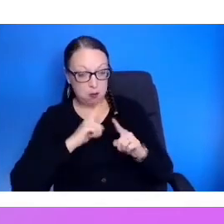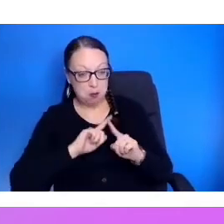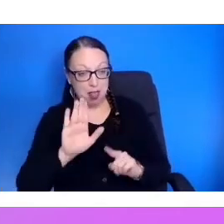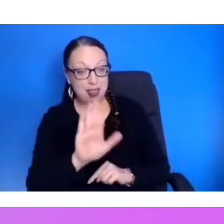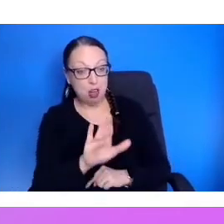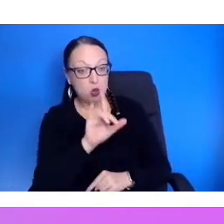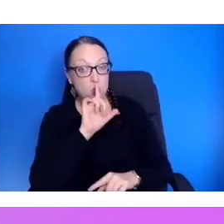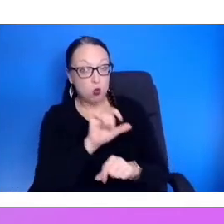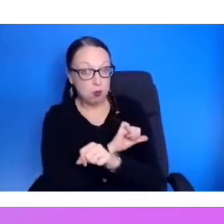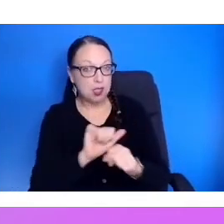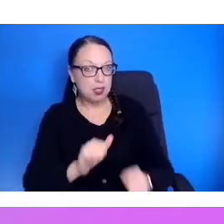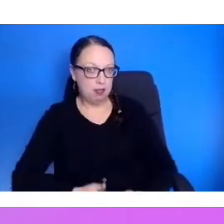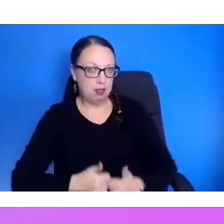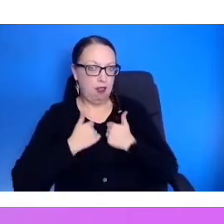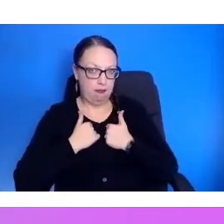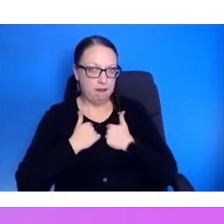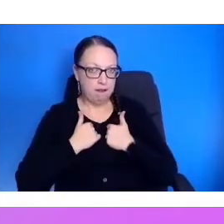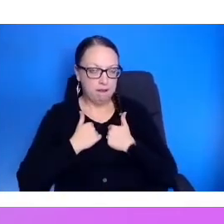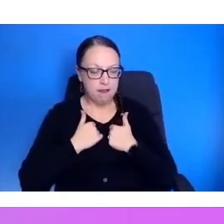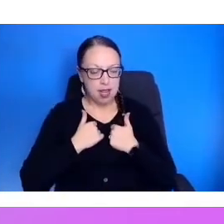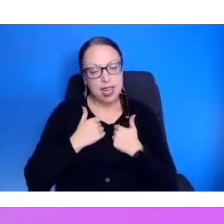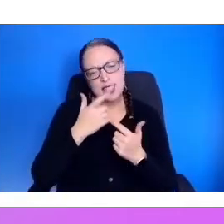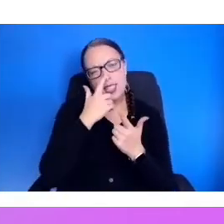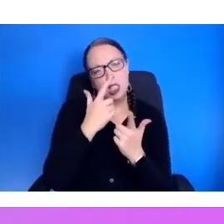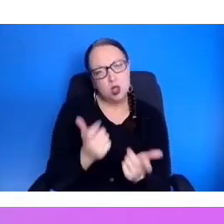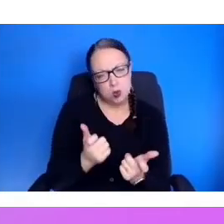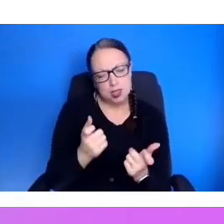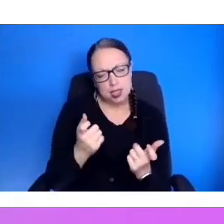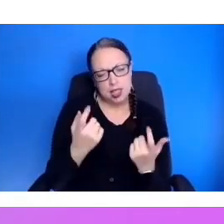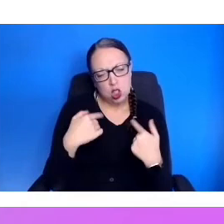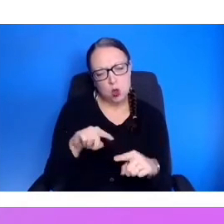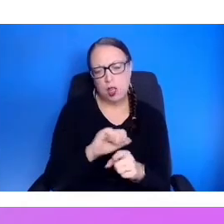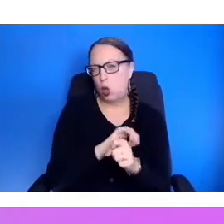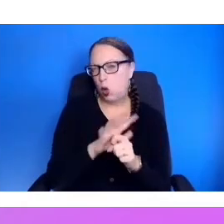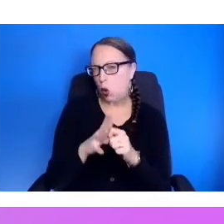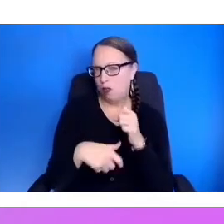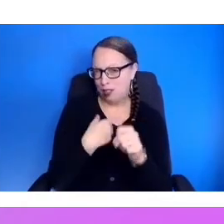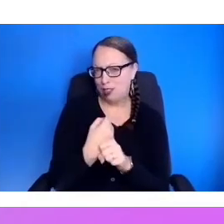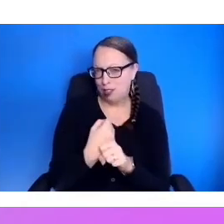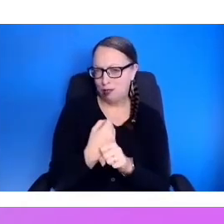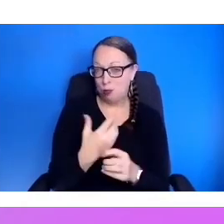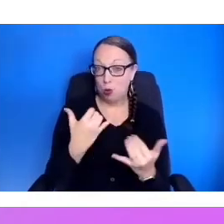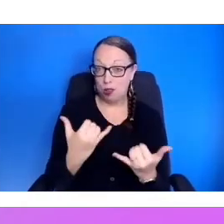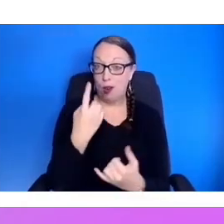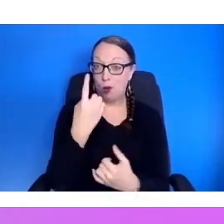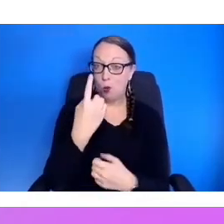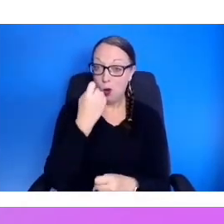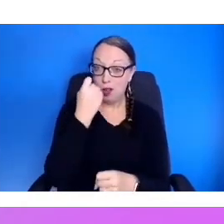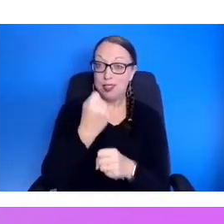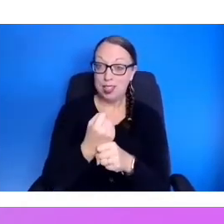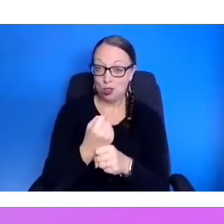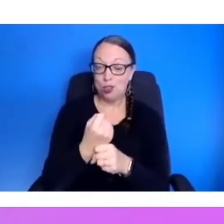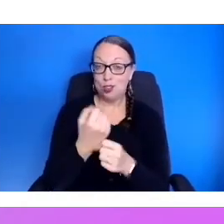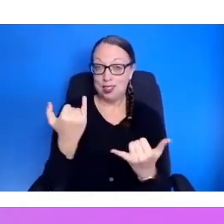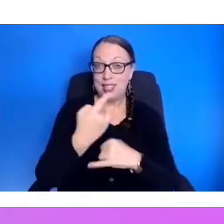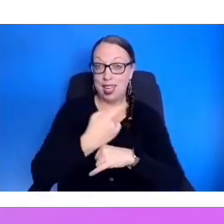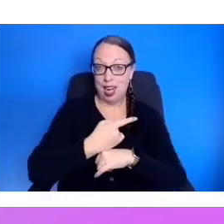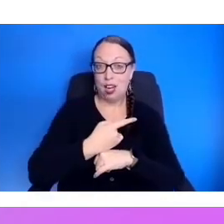And again it's been very interesting in this COVID here we're now one year on today from when the pandemic was announced